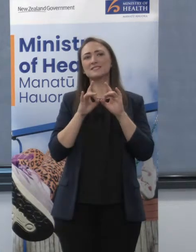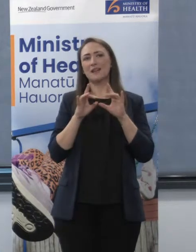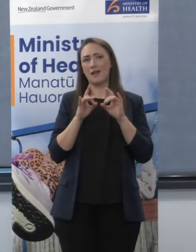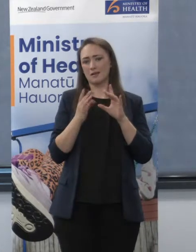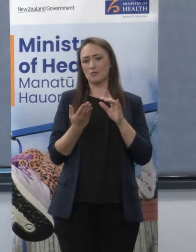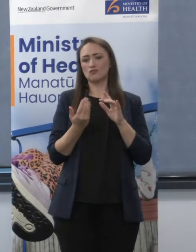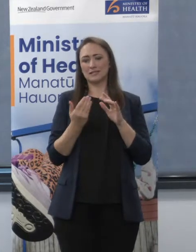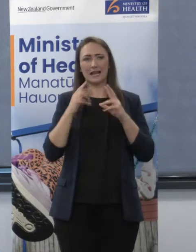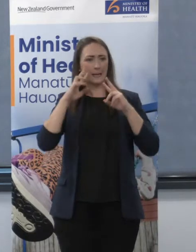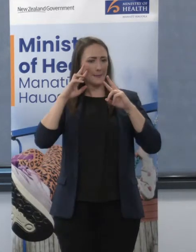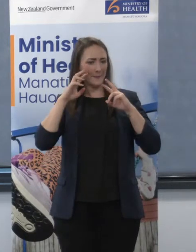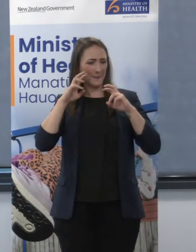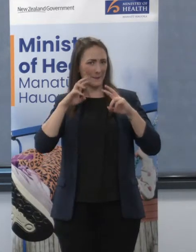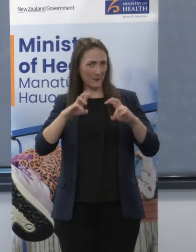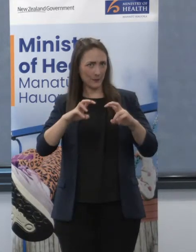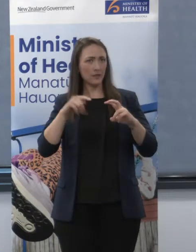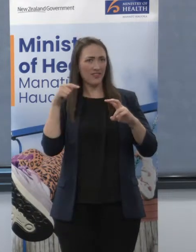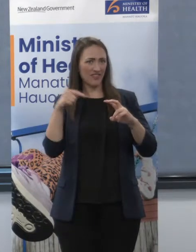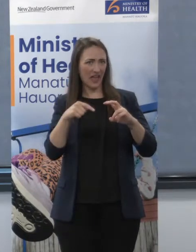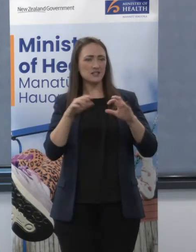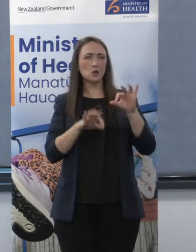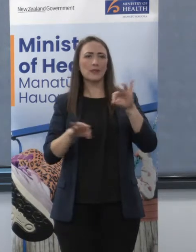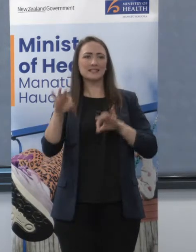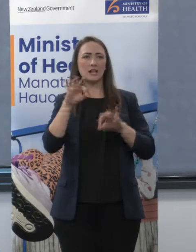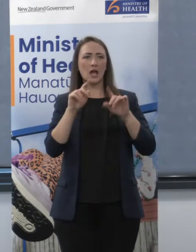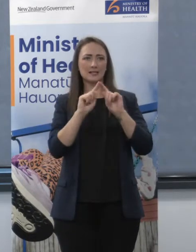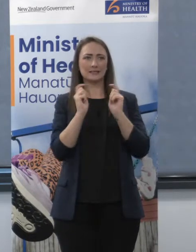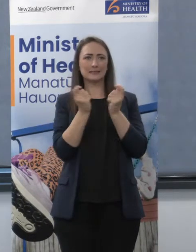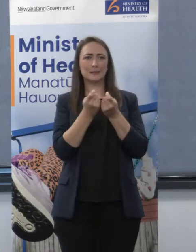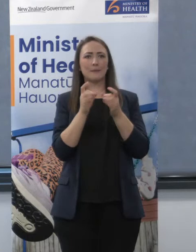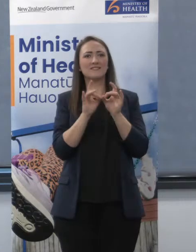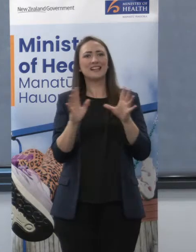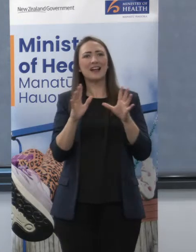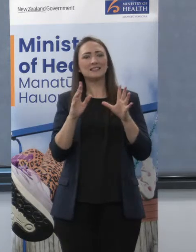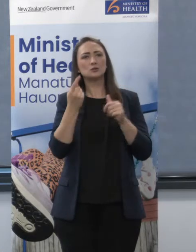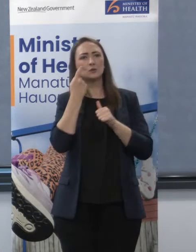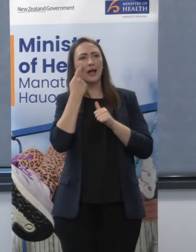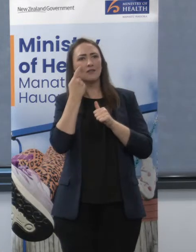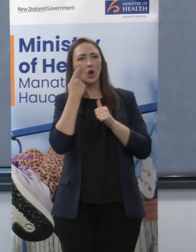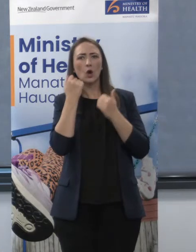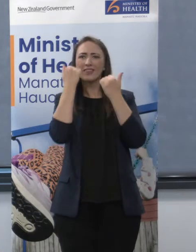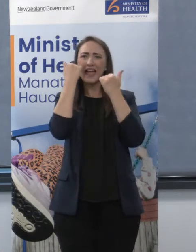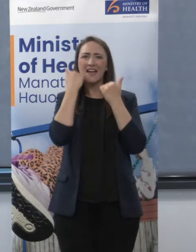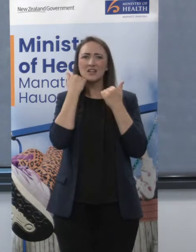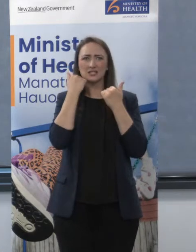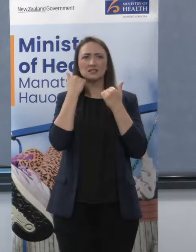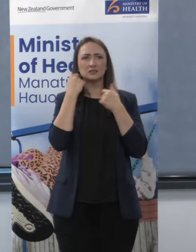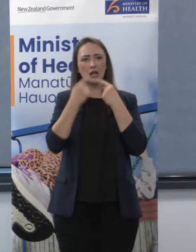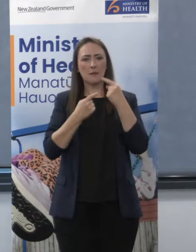What have you been finding from investigations? We are just getting underwy on that program of work, so we at the science team will be